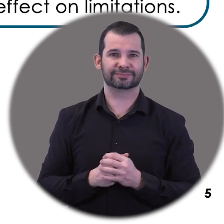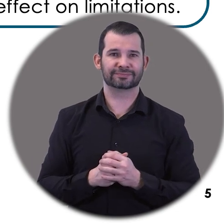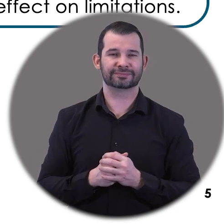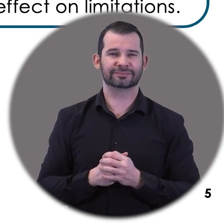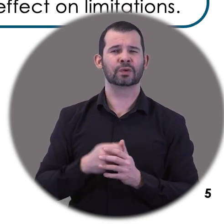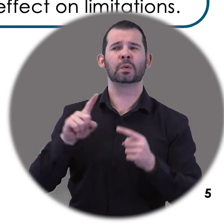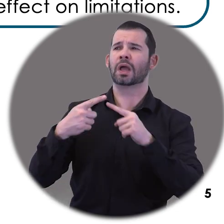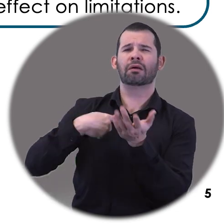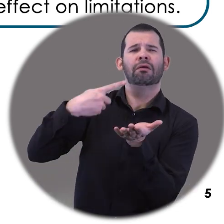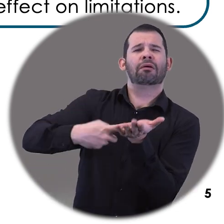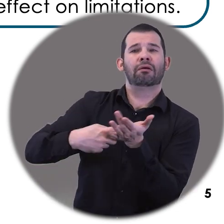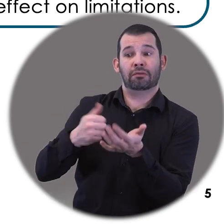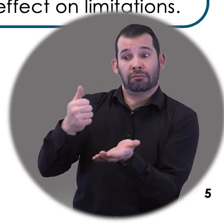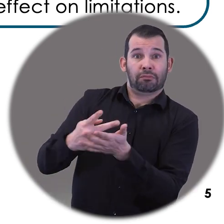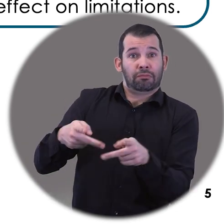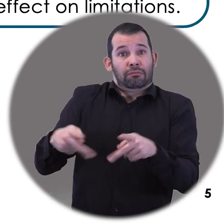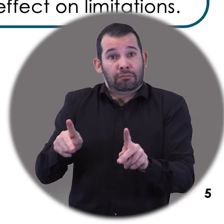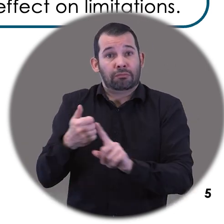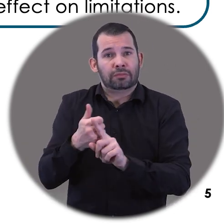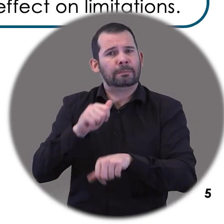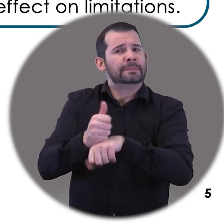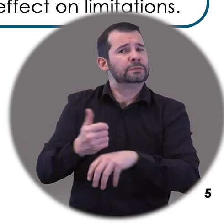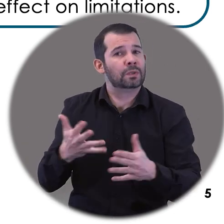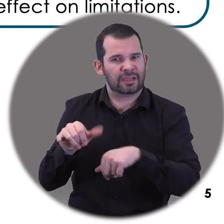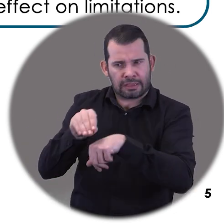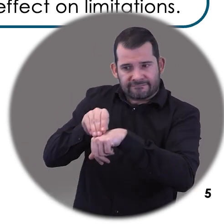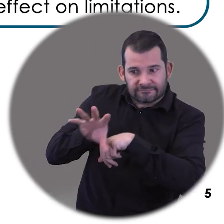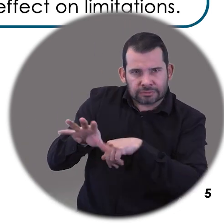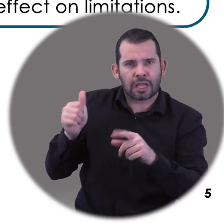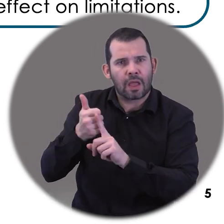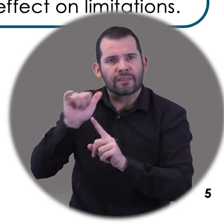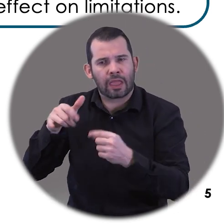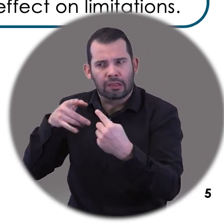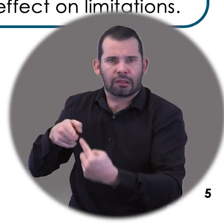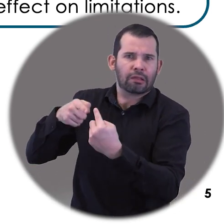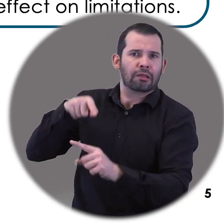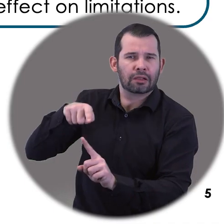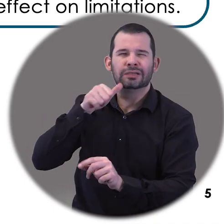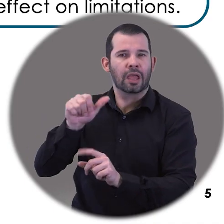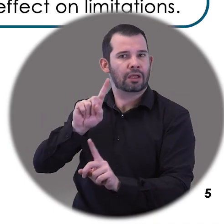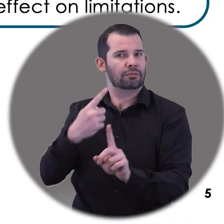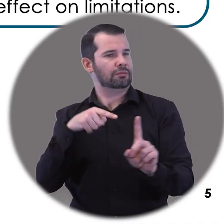When we talk about eligibility, it is based on the effects of the impairment, not solely